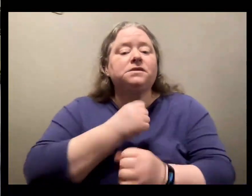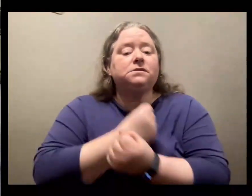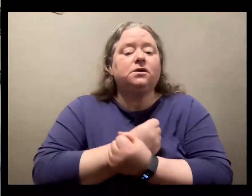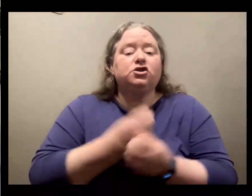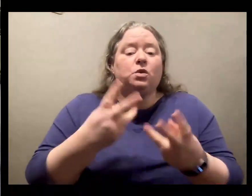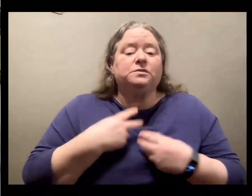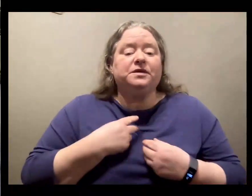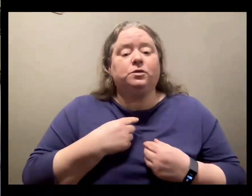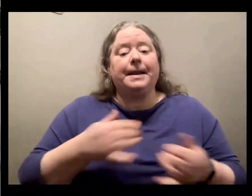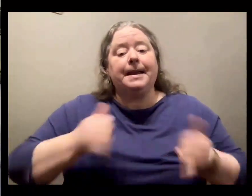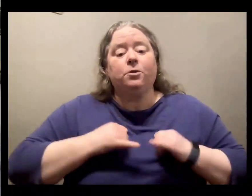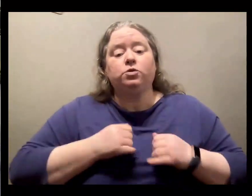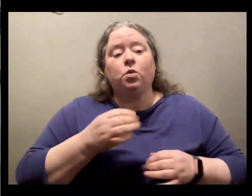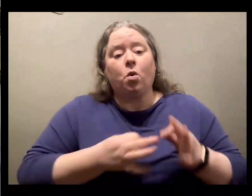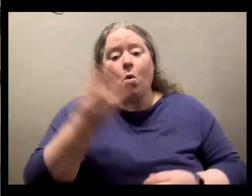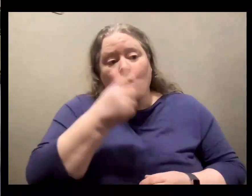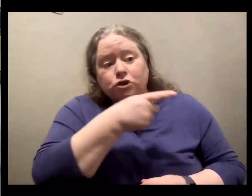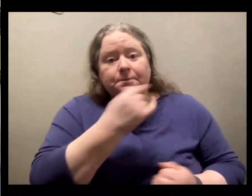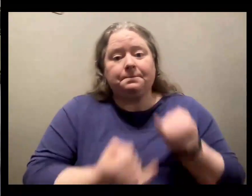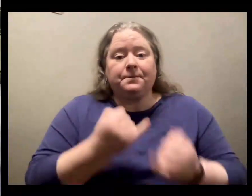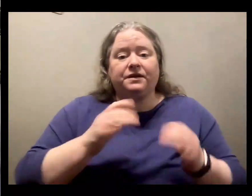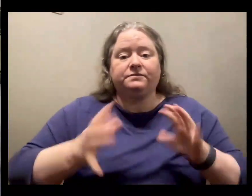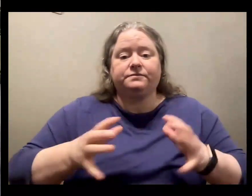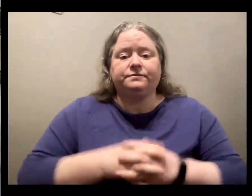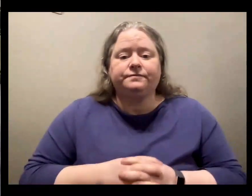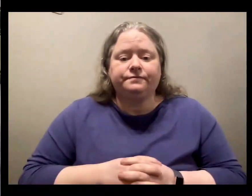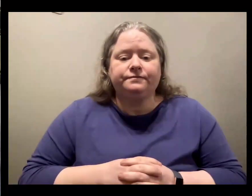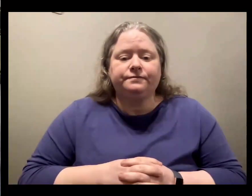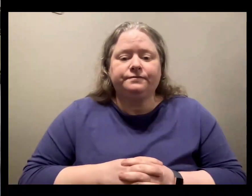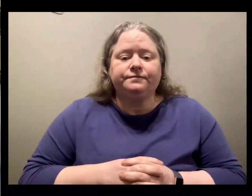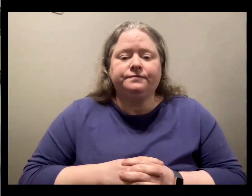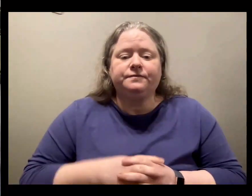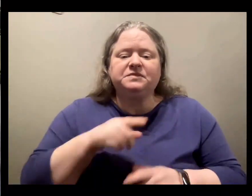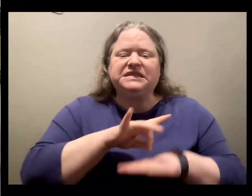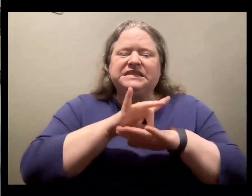My son just wants me to be able to go and watch him play soccer.